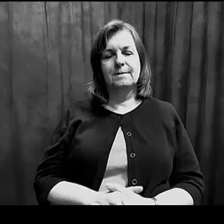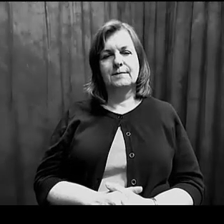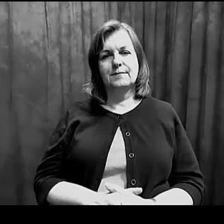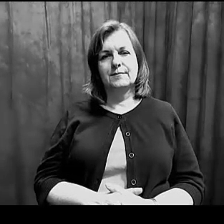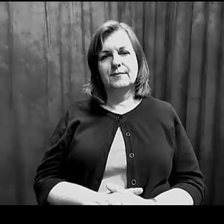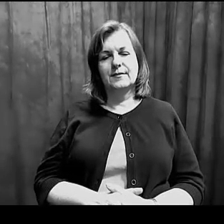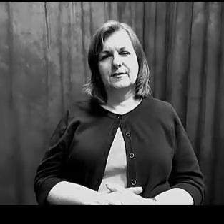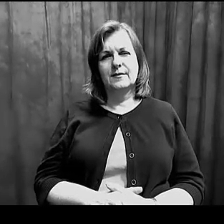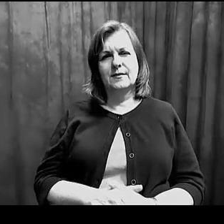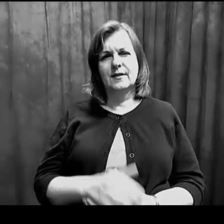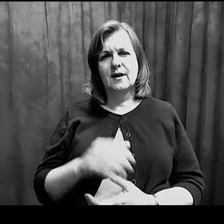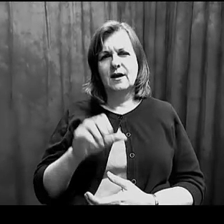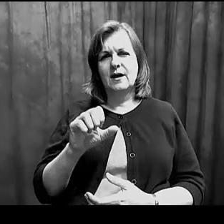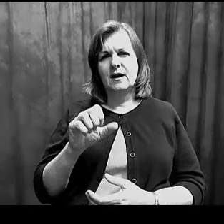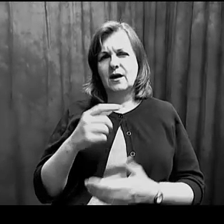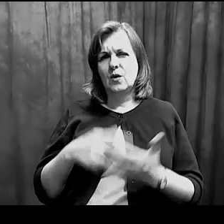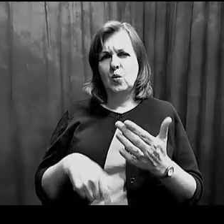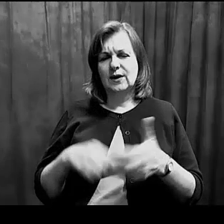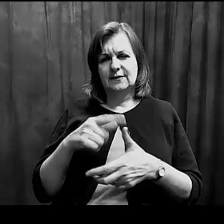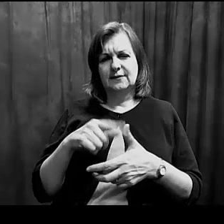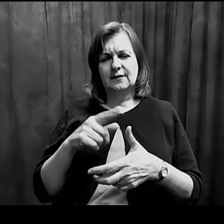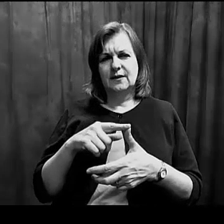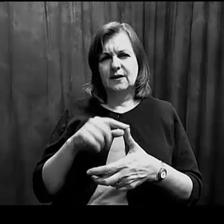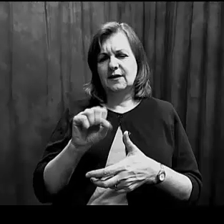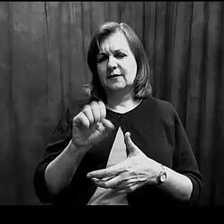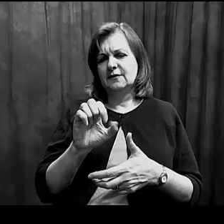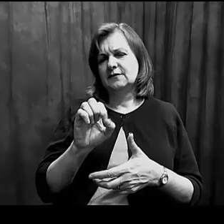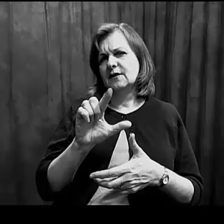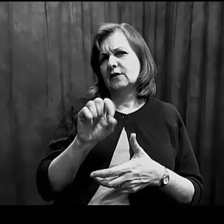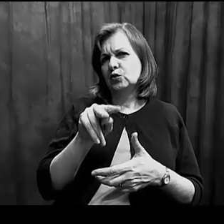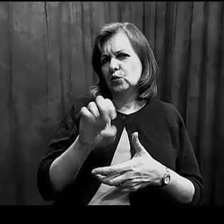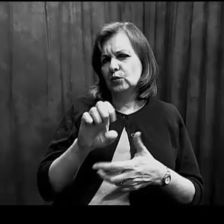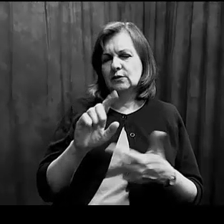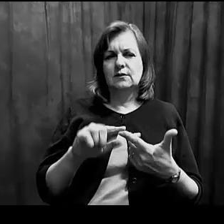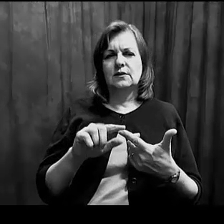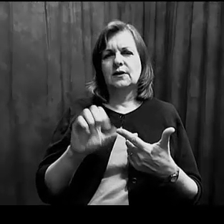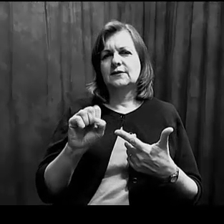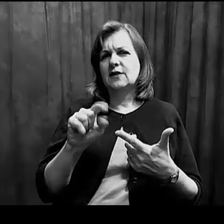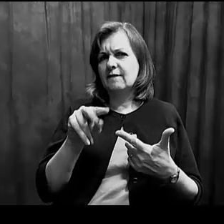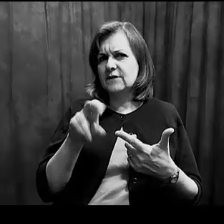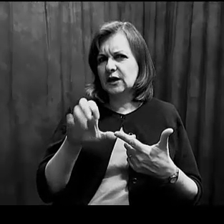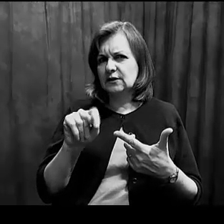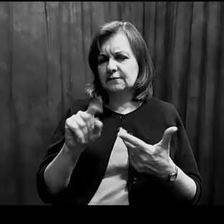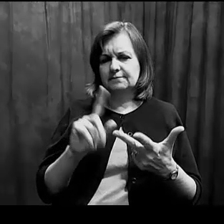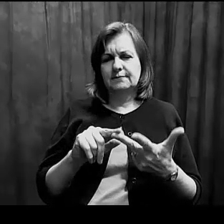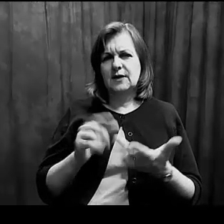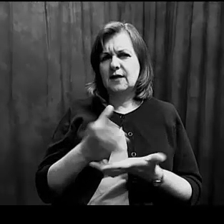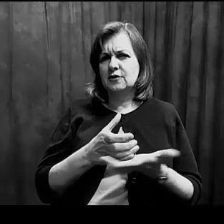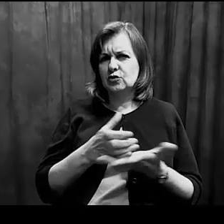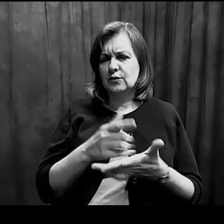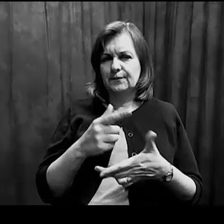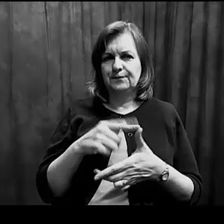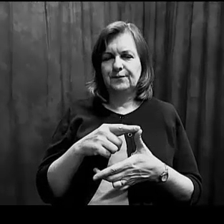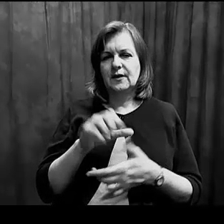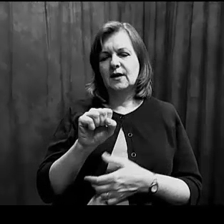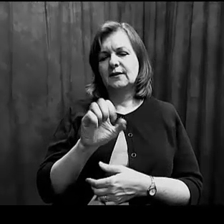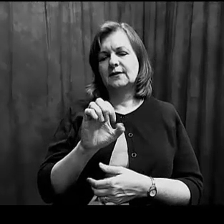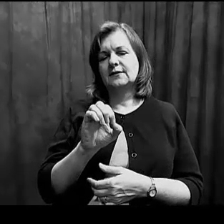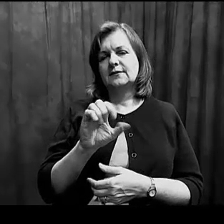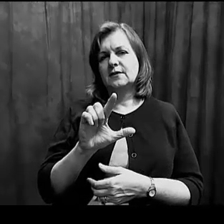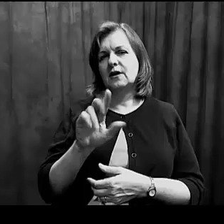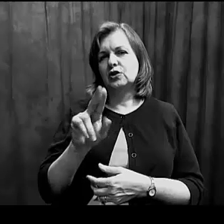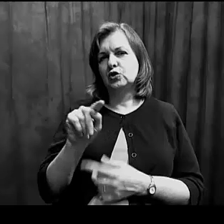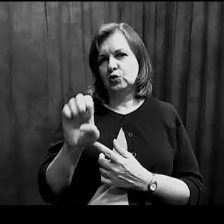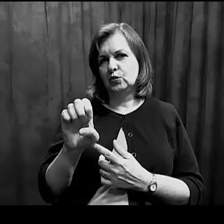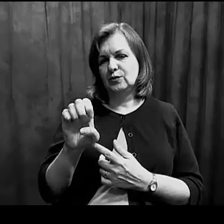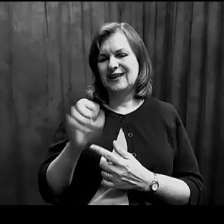laws you're simply dissolving salt in water - so what in this case is the solute, the solvent, and the solution??